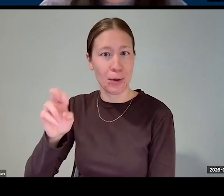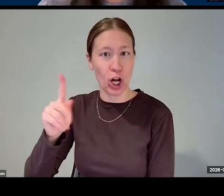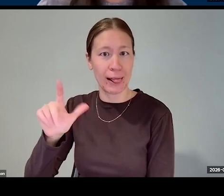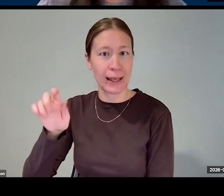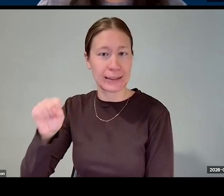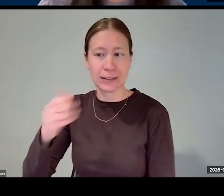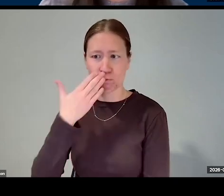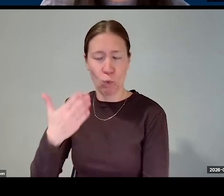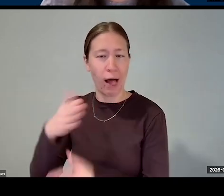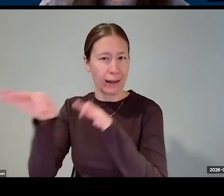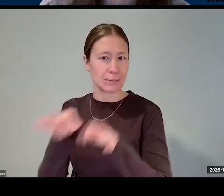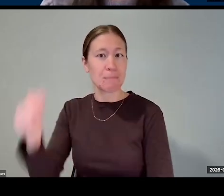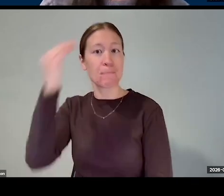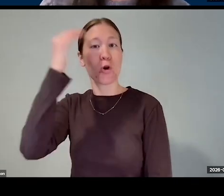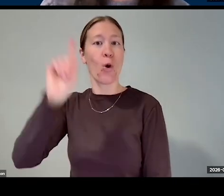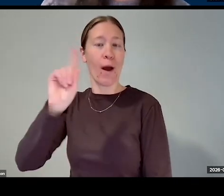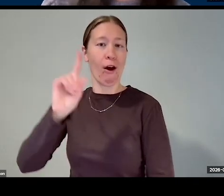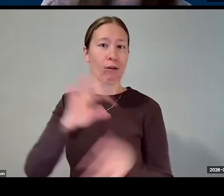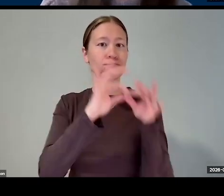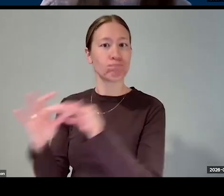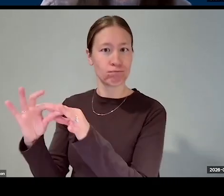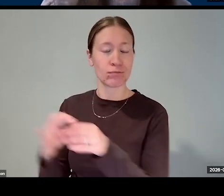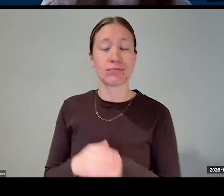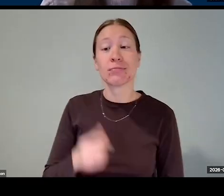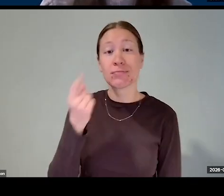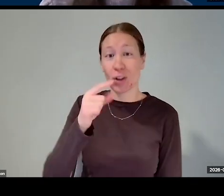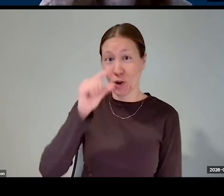In Google Slides, there is a shortcut feature after you copy